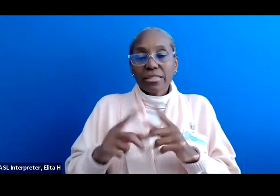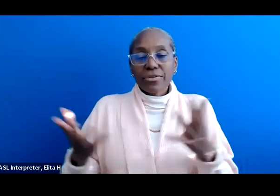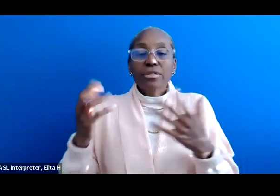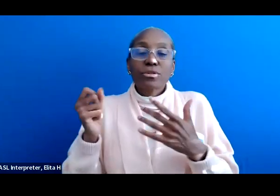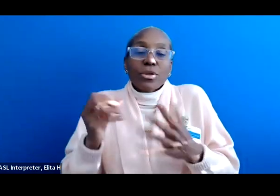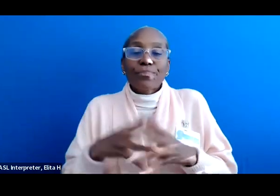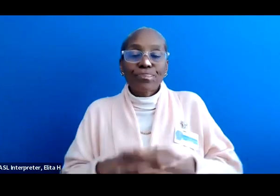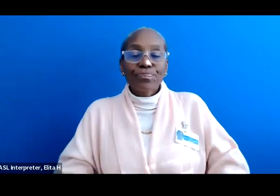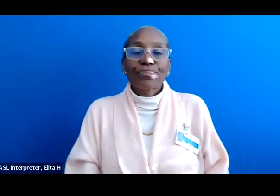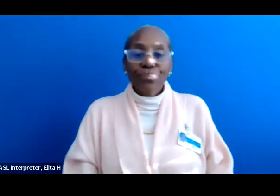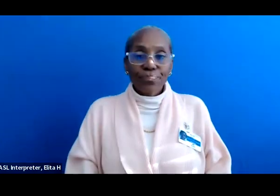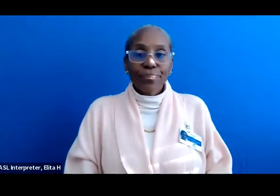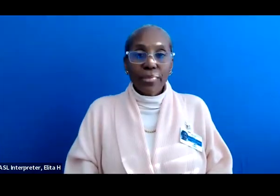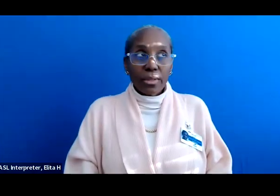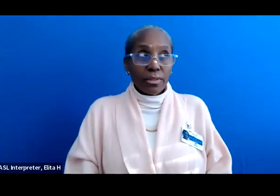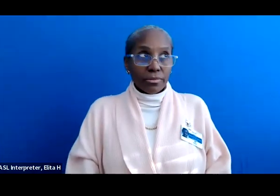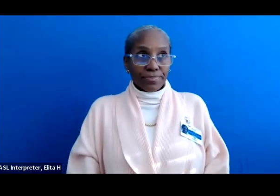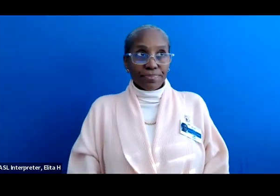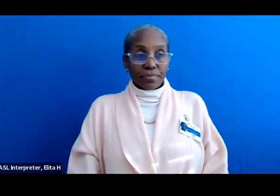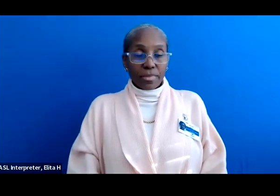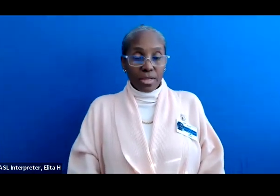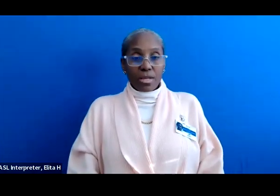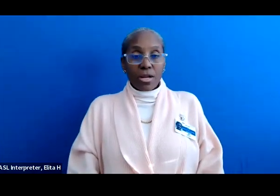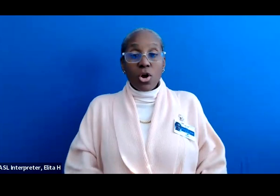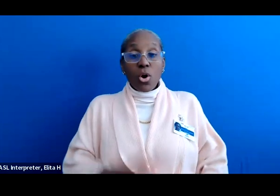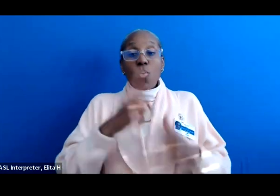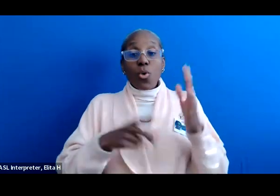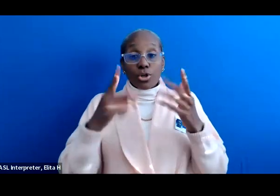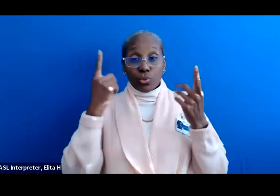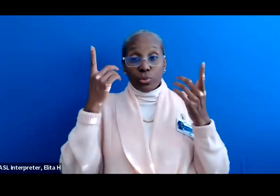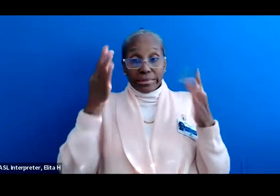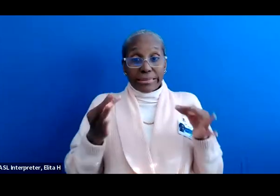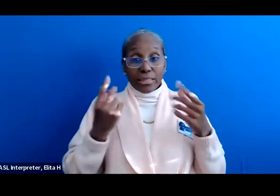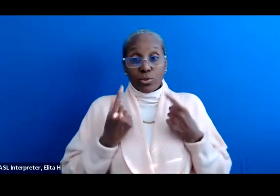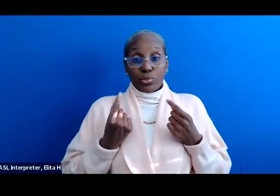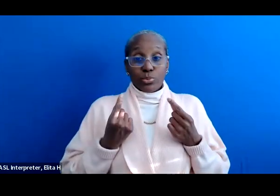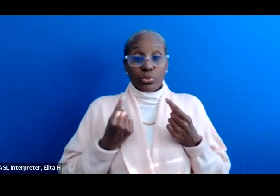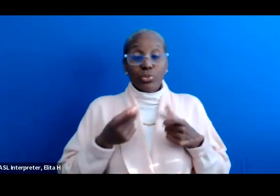Anyway, what you decide to do is really going to be up